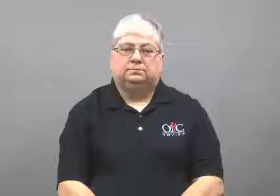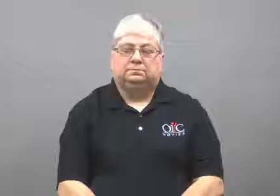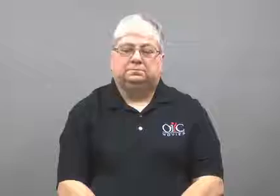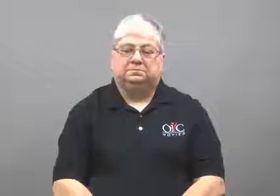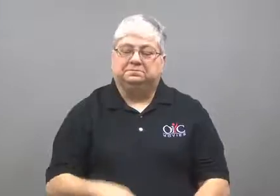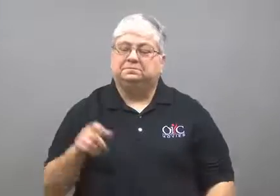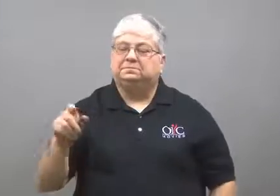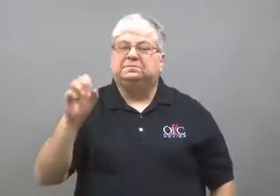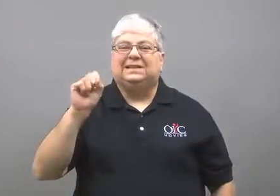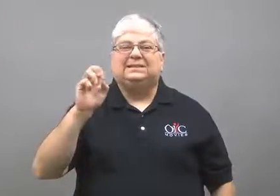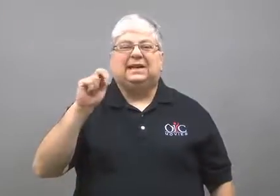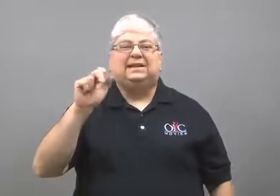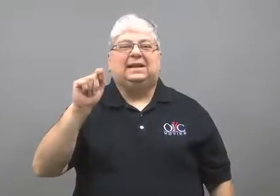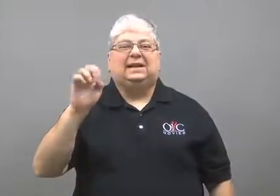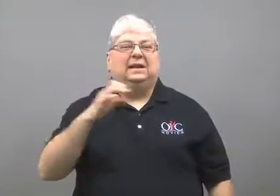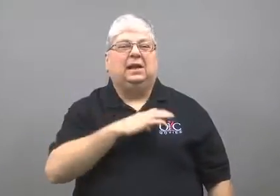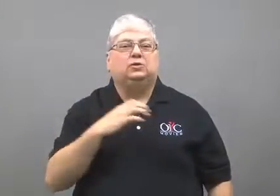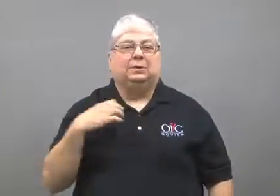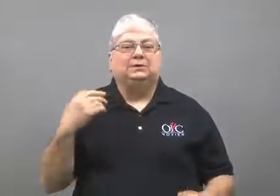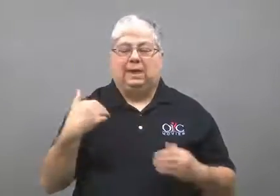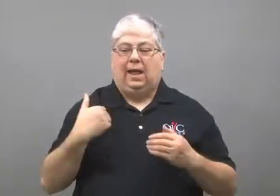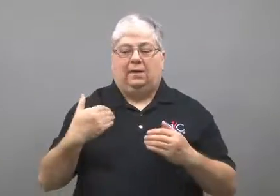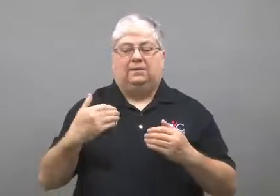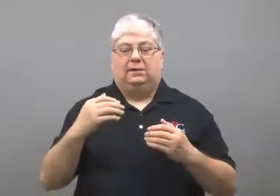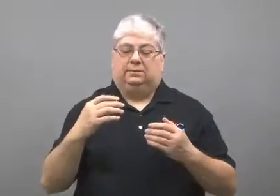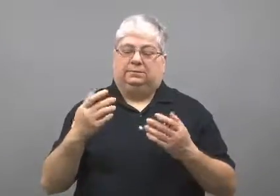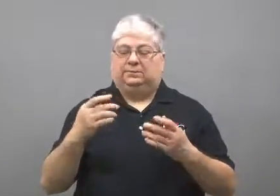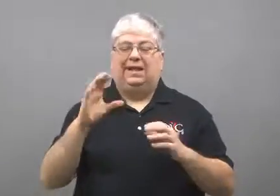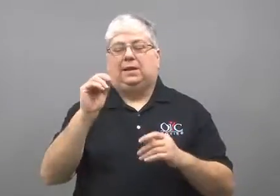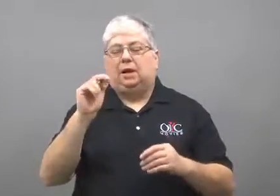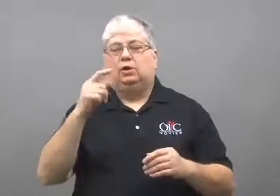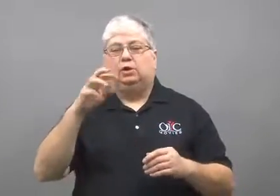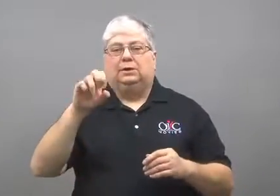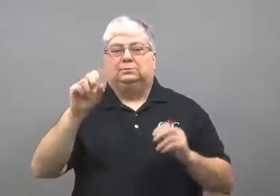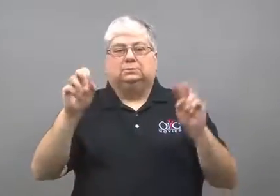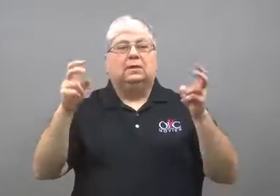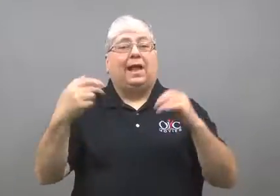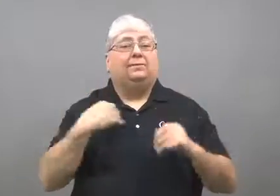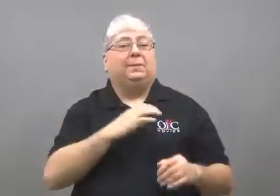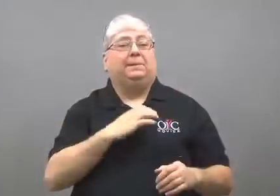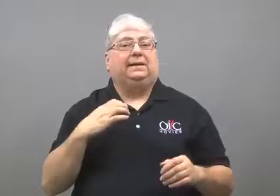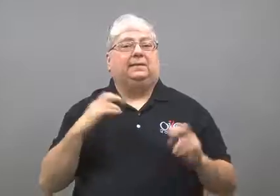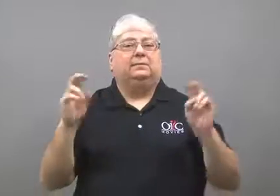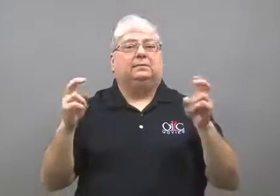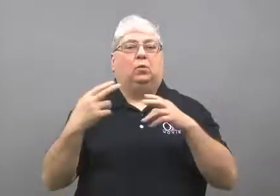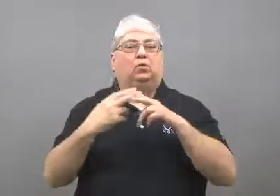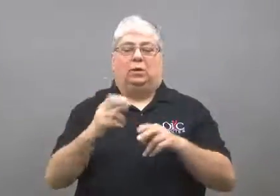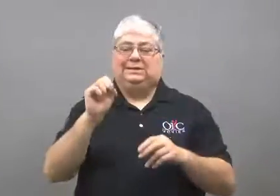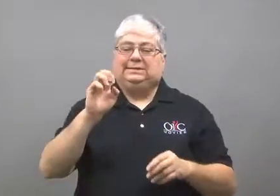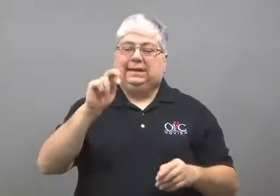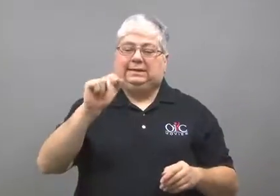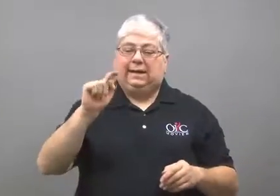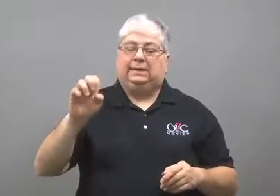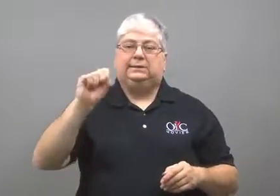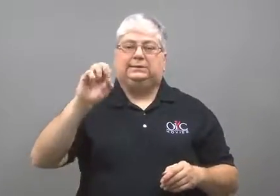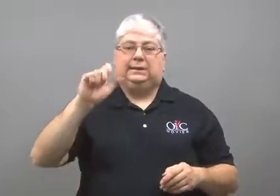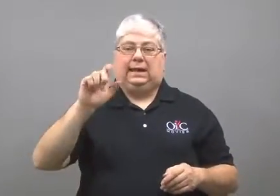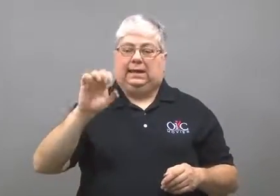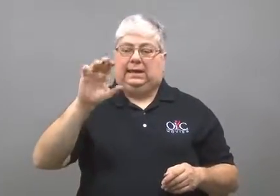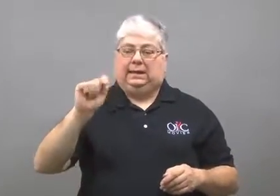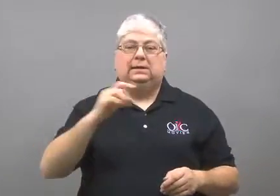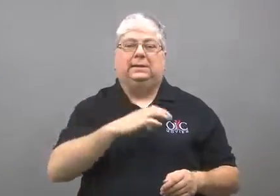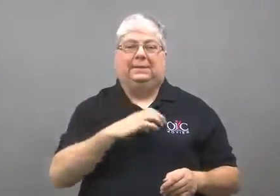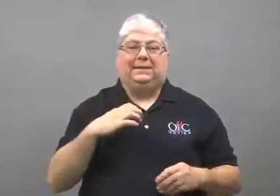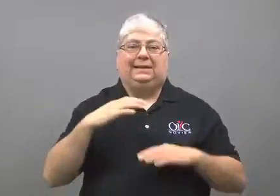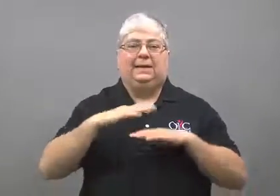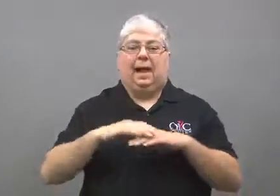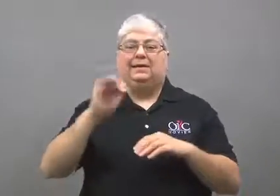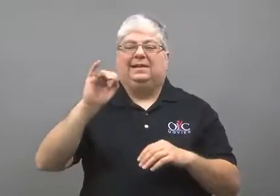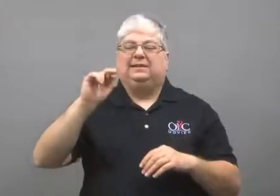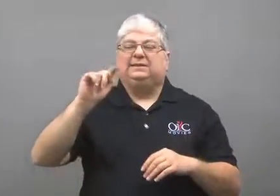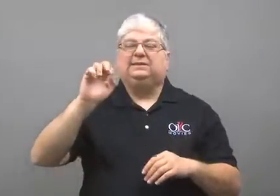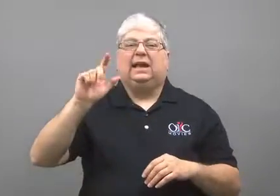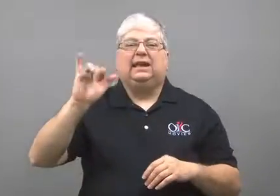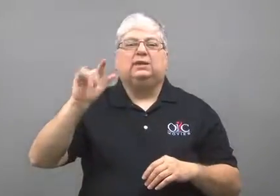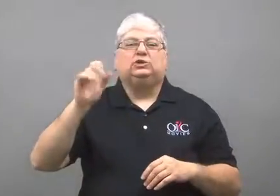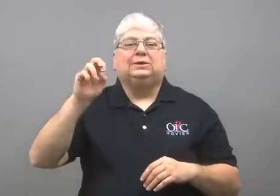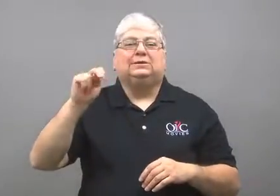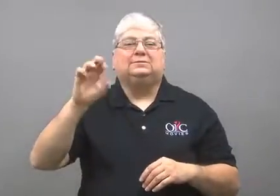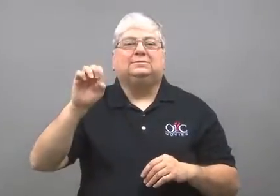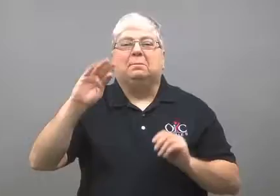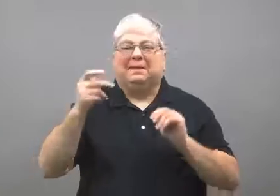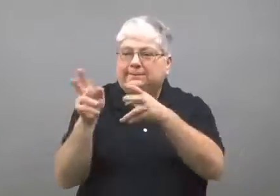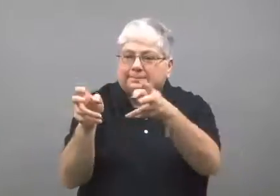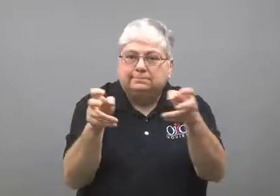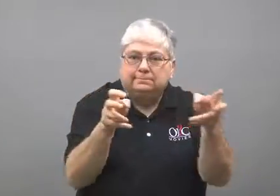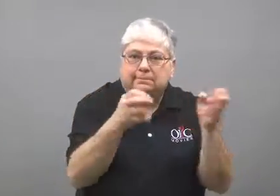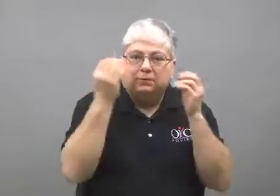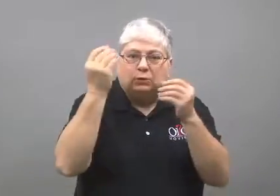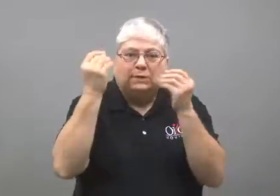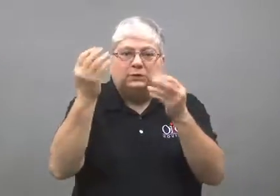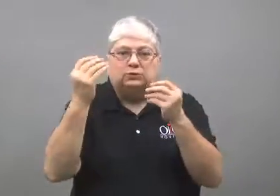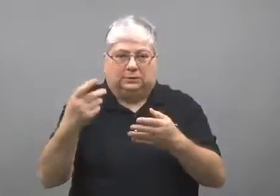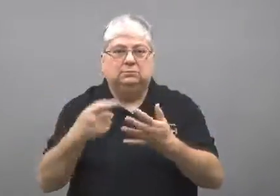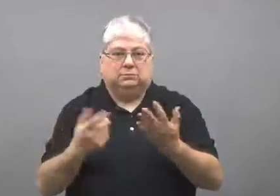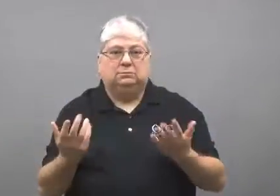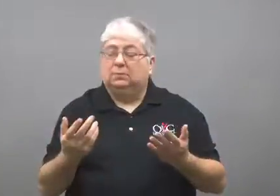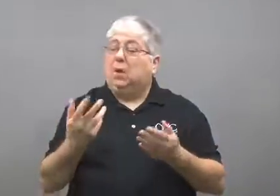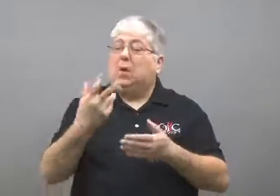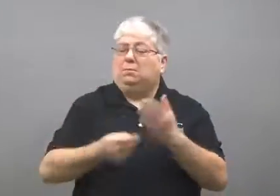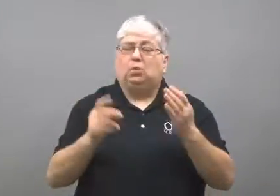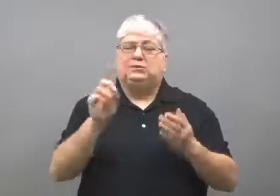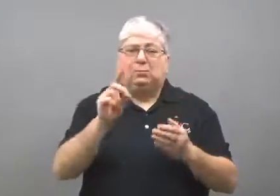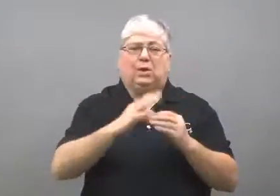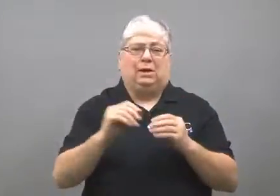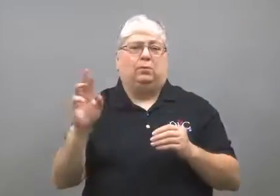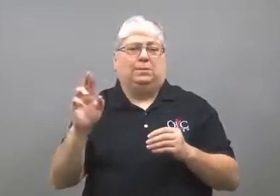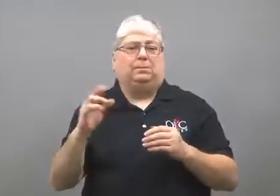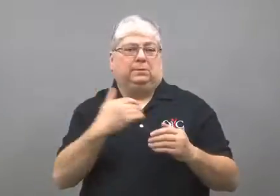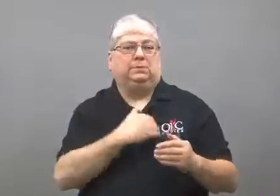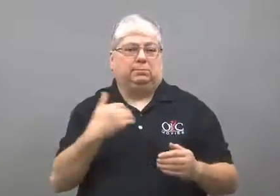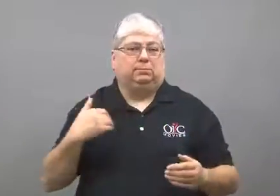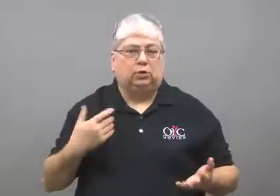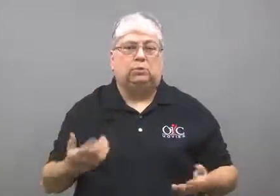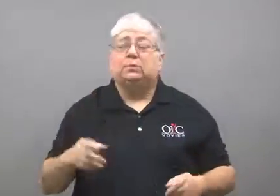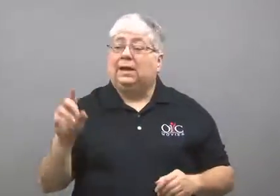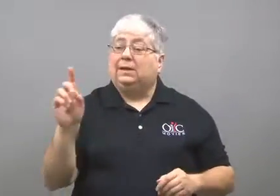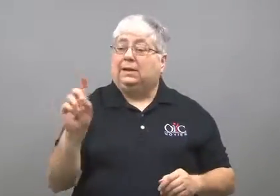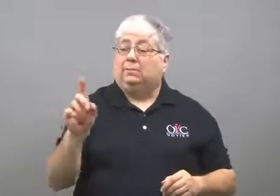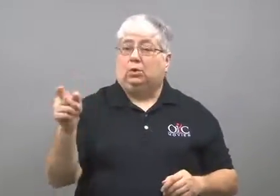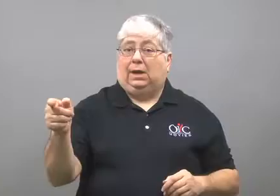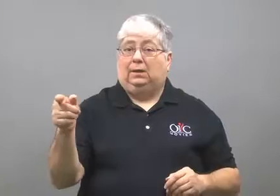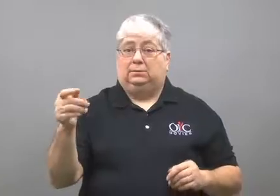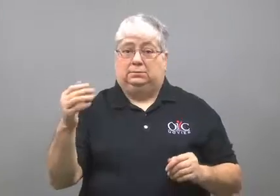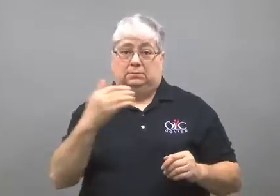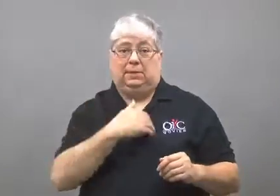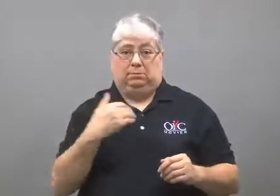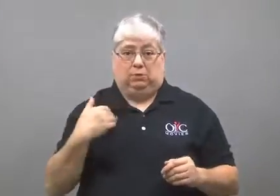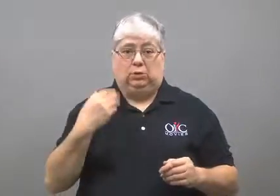Congress has a Senate Select Committee on Intelligence.